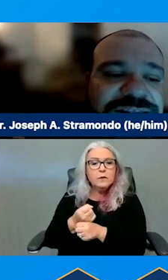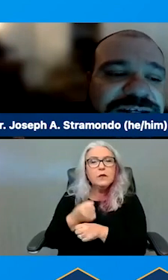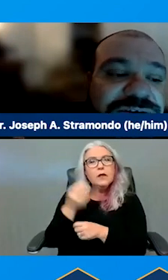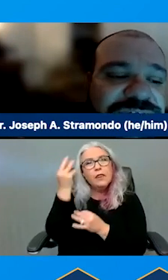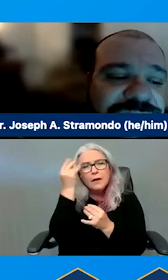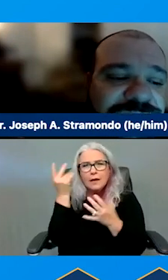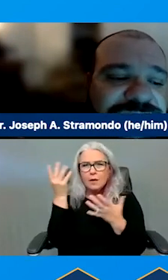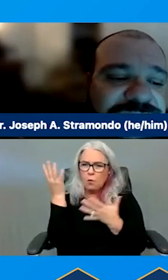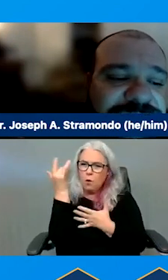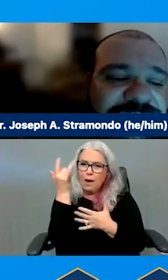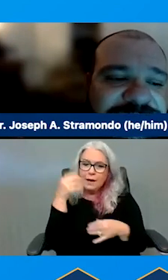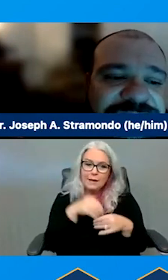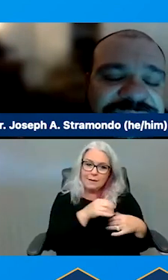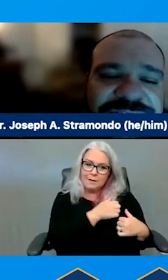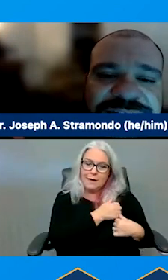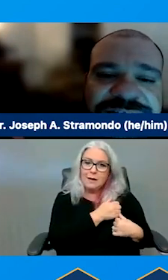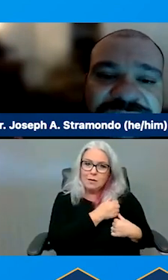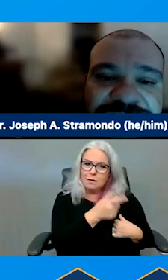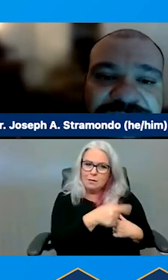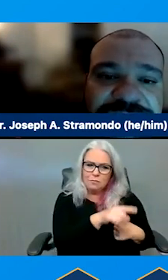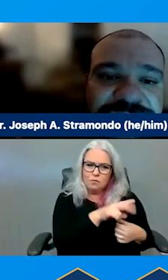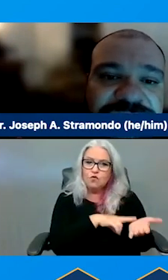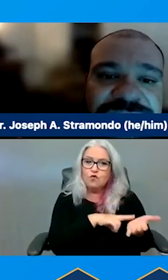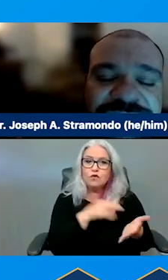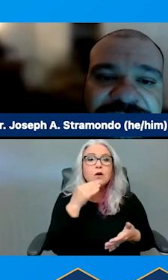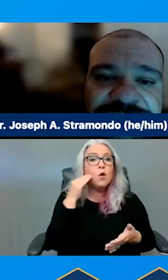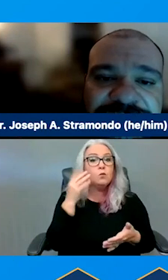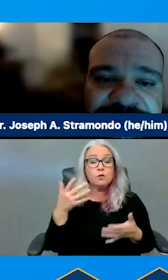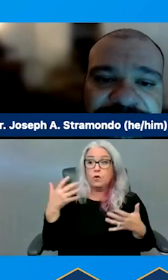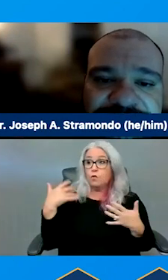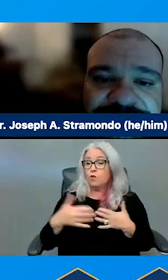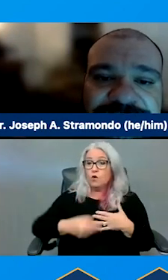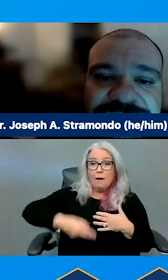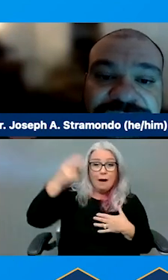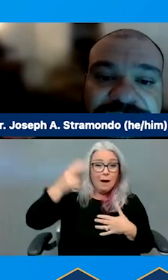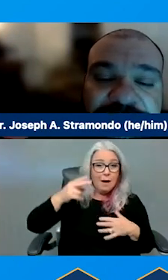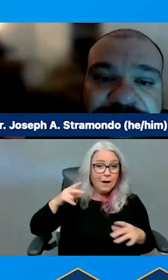Shelley Tremain was one of the first to point this out thinking